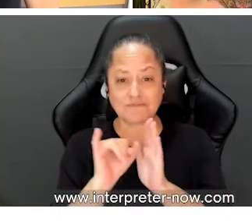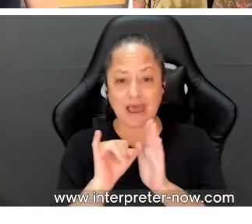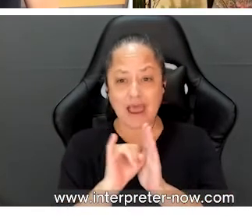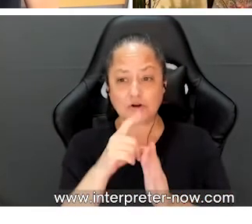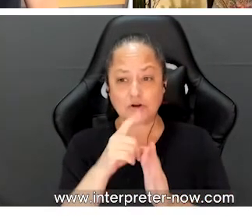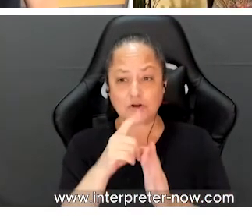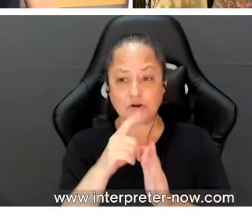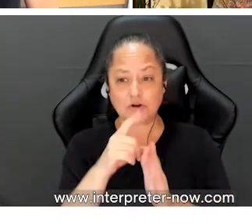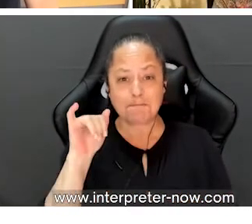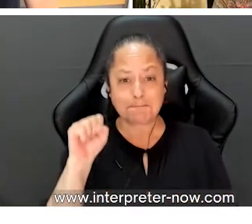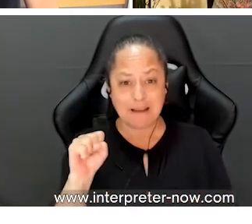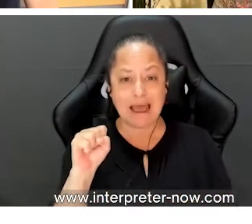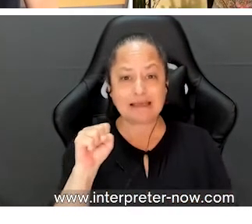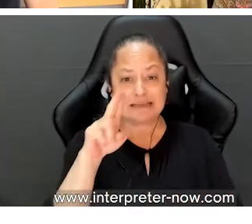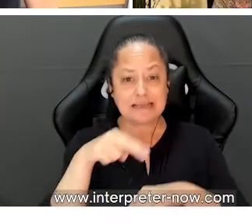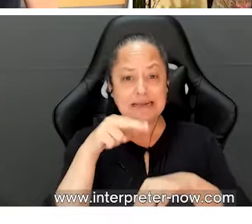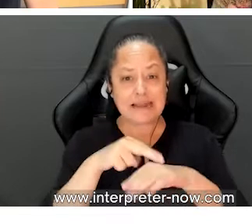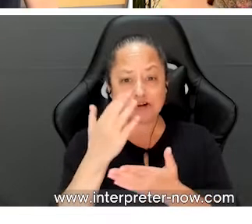Bias is a natural part of the human brain.